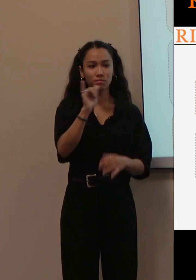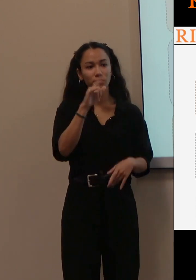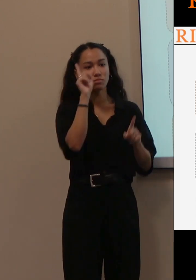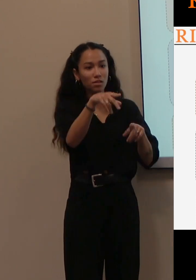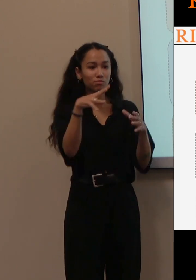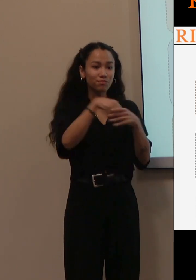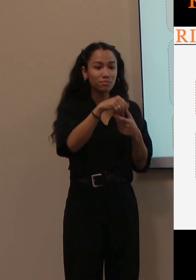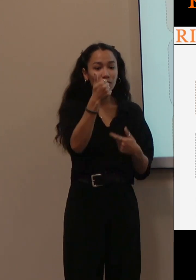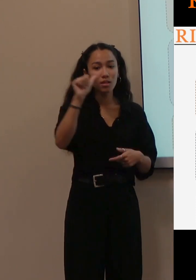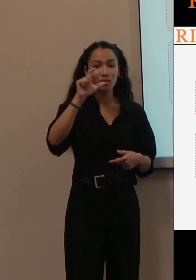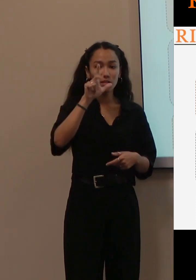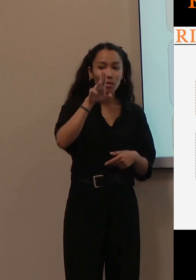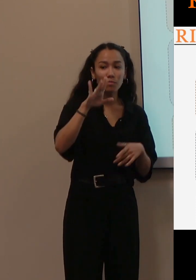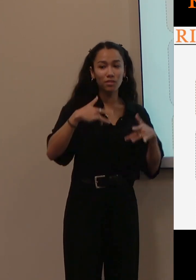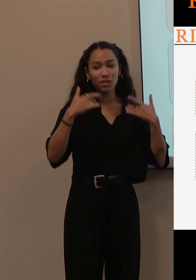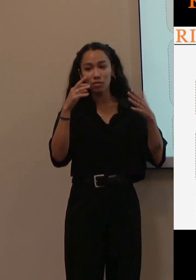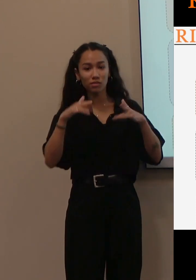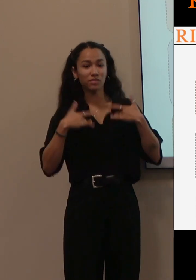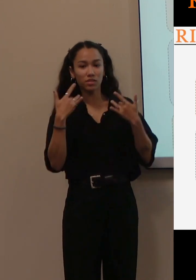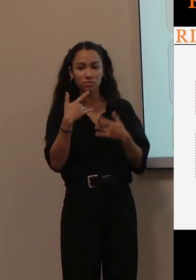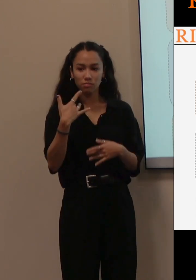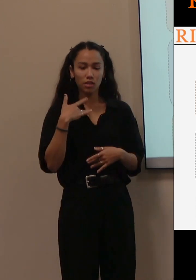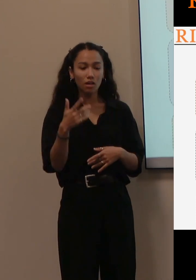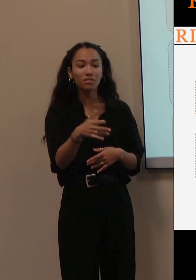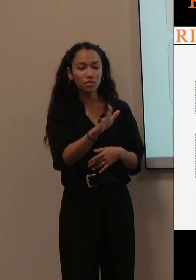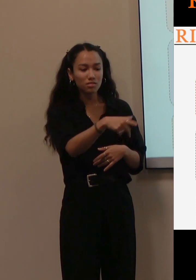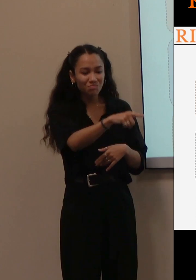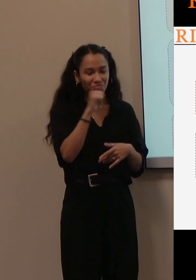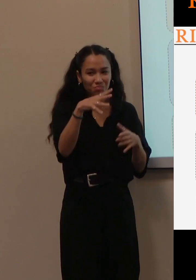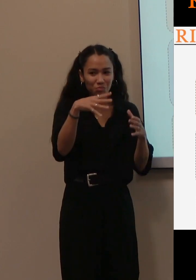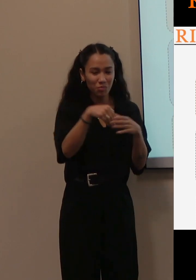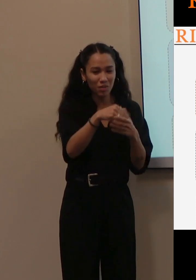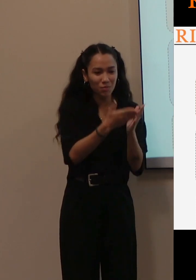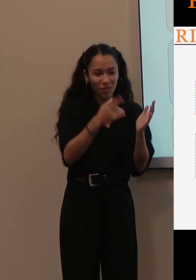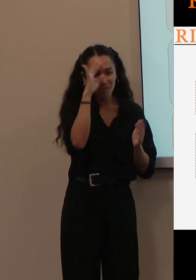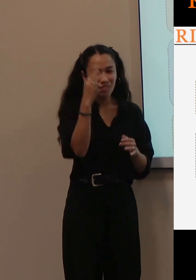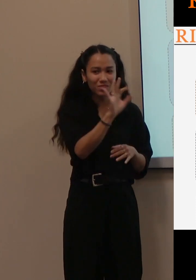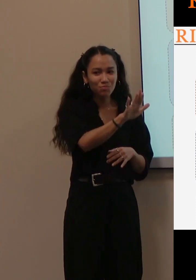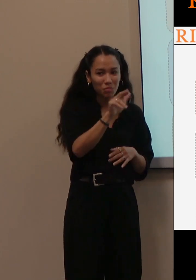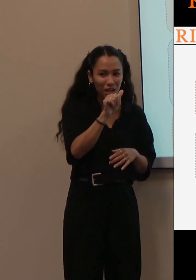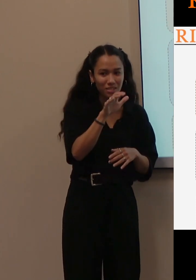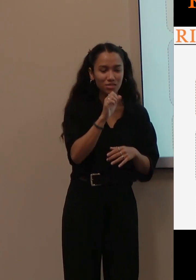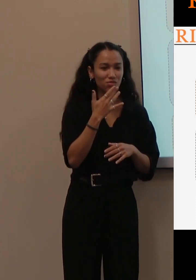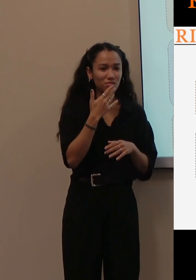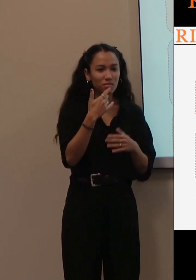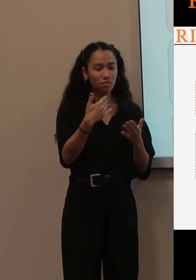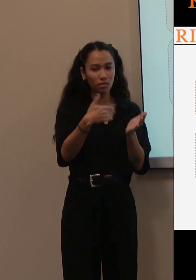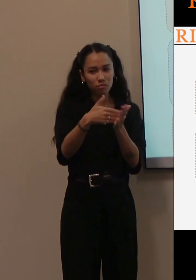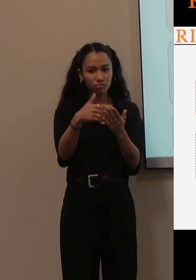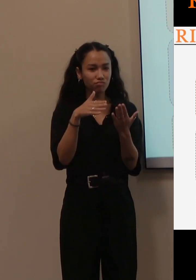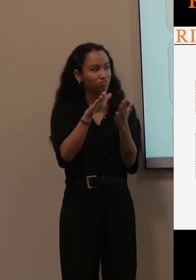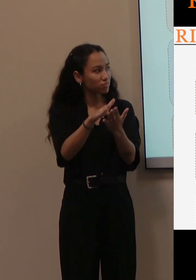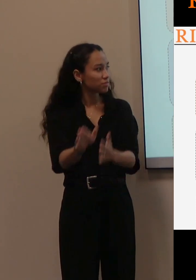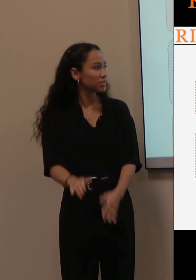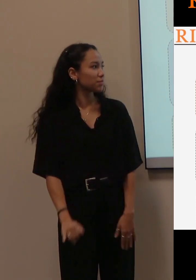At deaf schools, people faced racism when they went to things like clubs where they weren't accepted because of their skin color.